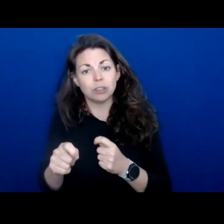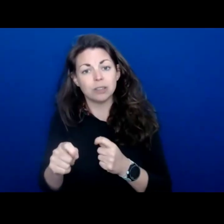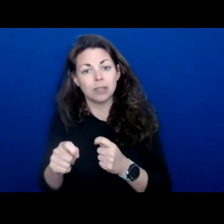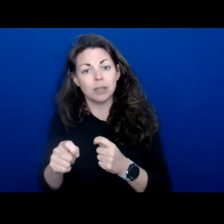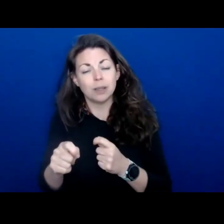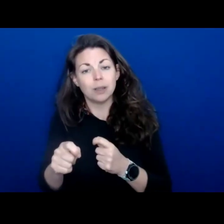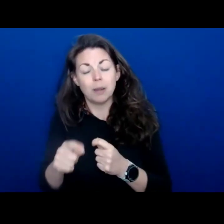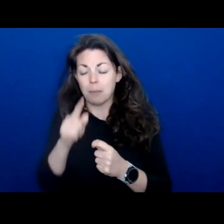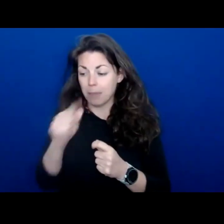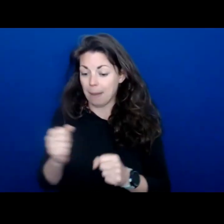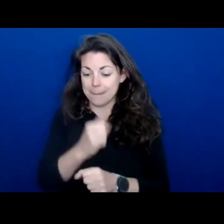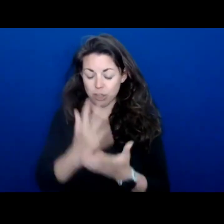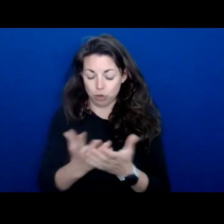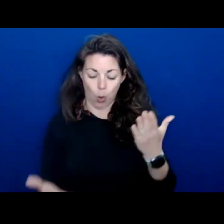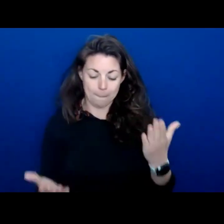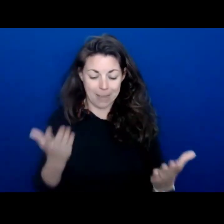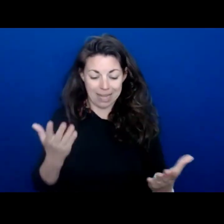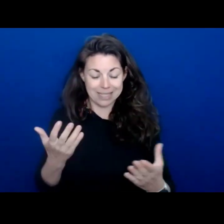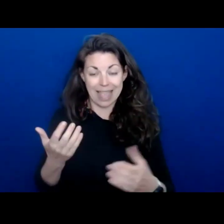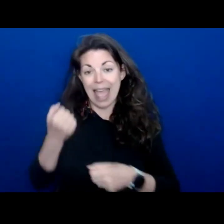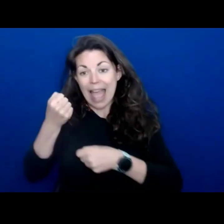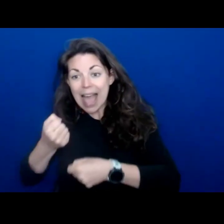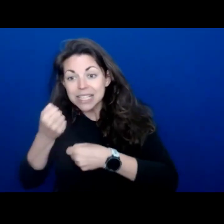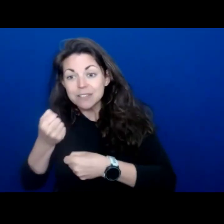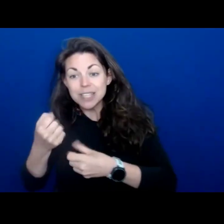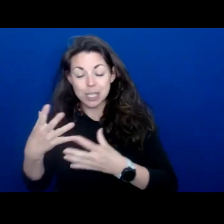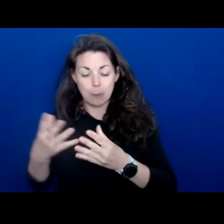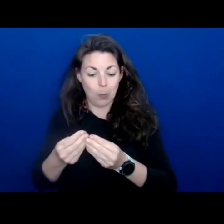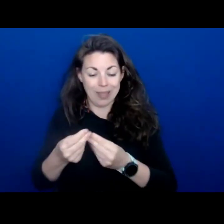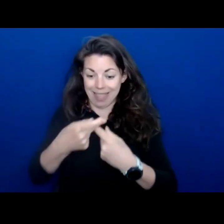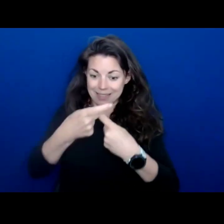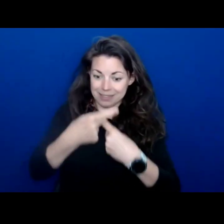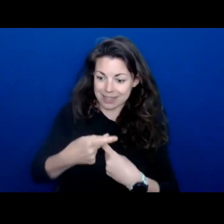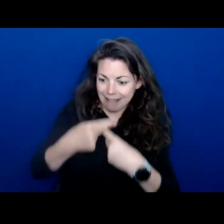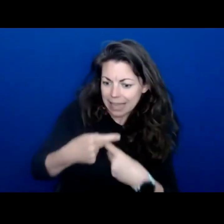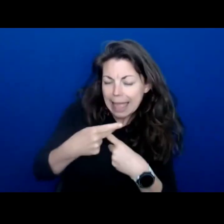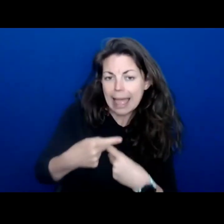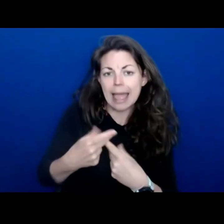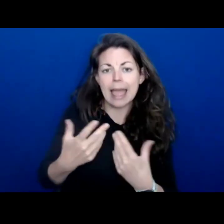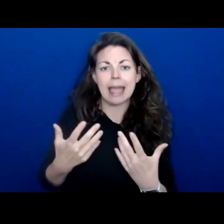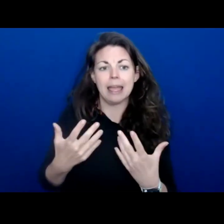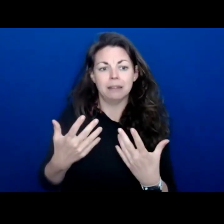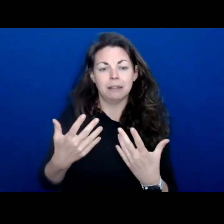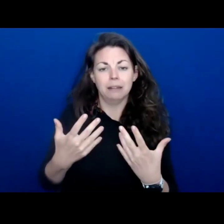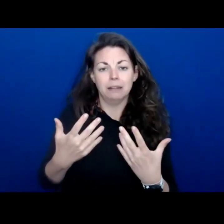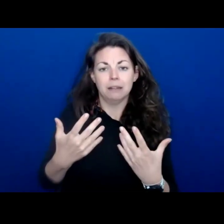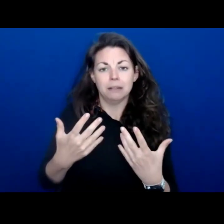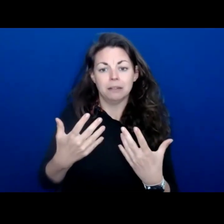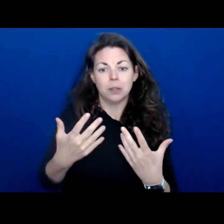the kind of activism with taking care of ourselves, making sure that we're, we're not taking on too much of the